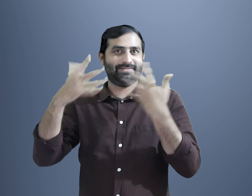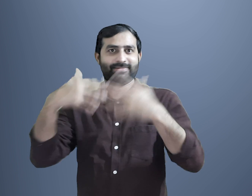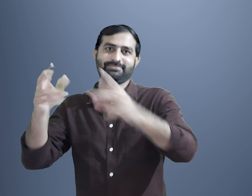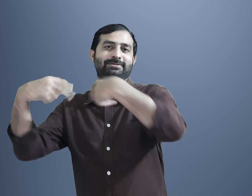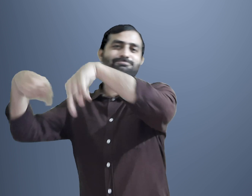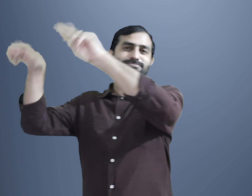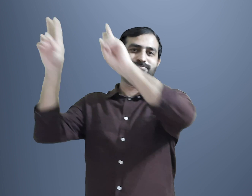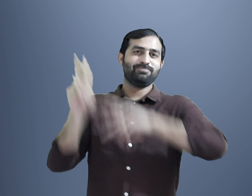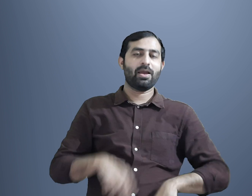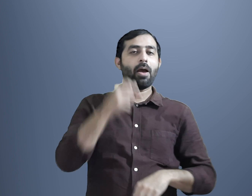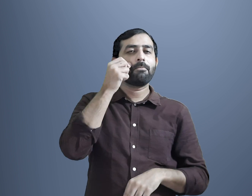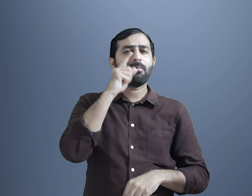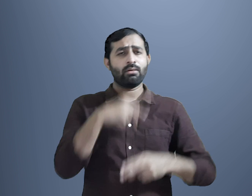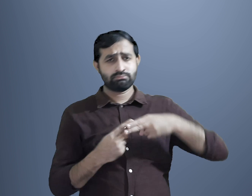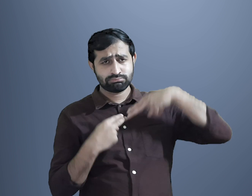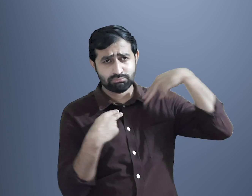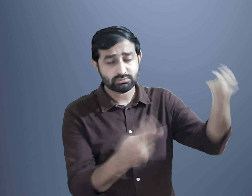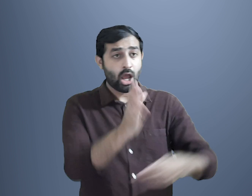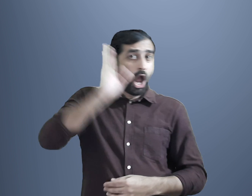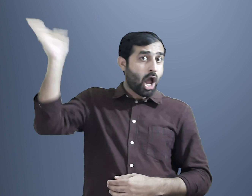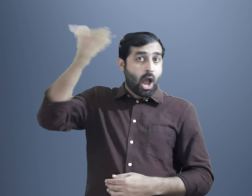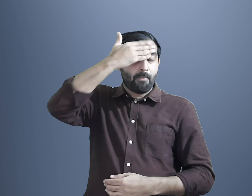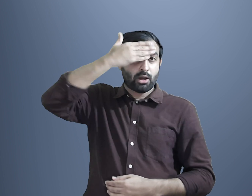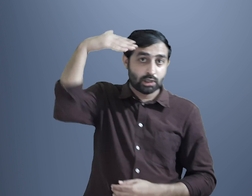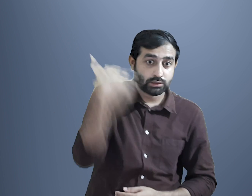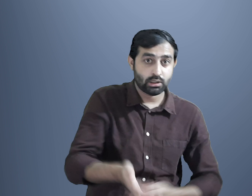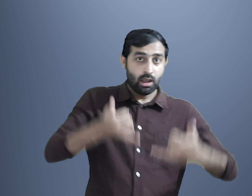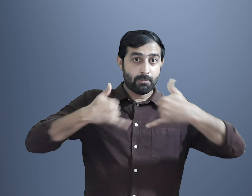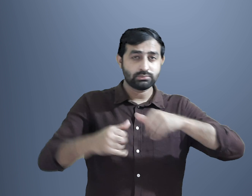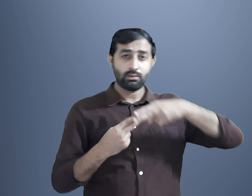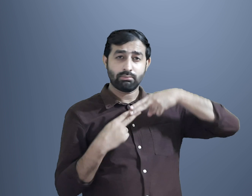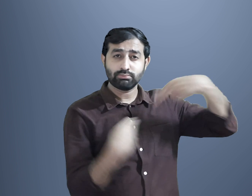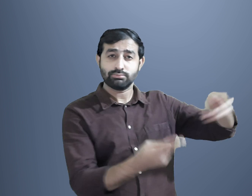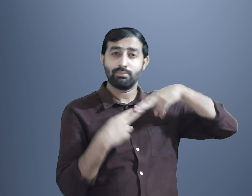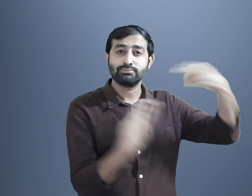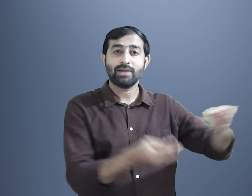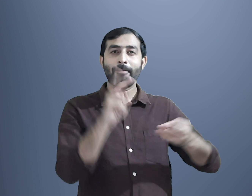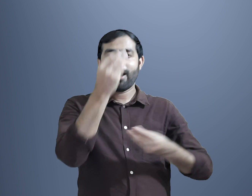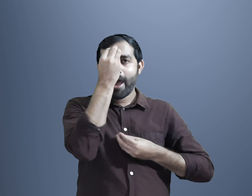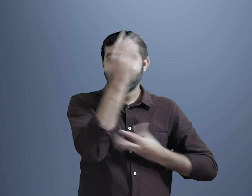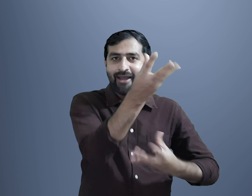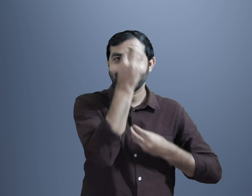or share everything with their loved ones. The communication of content.